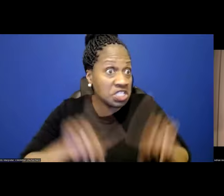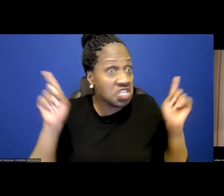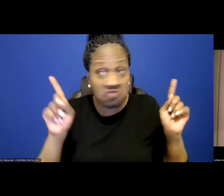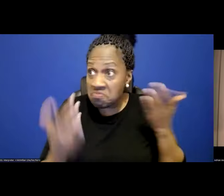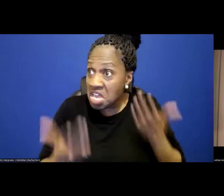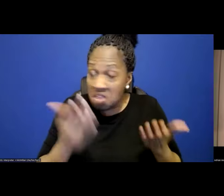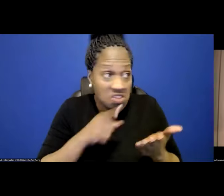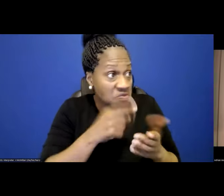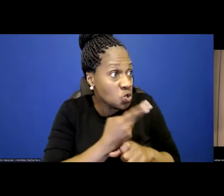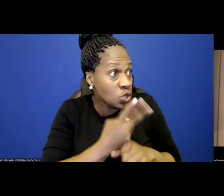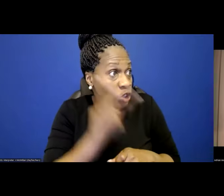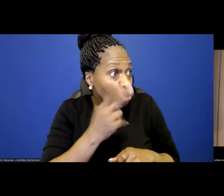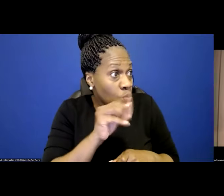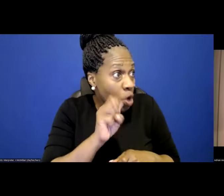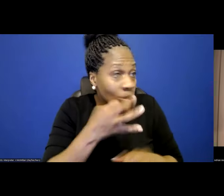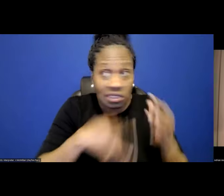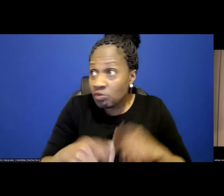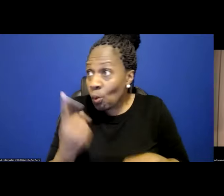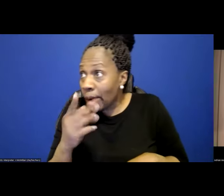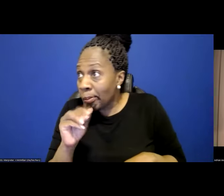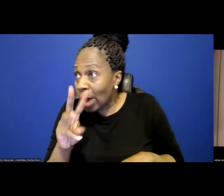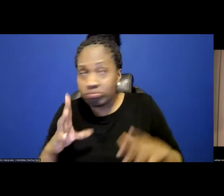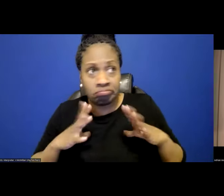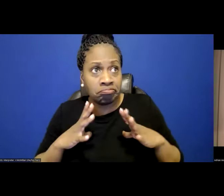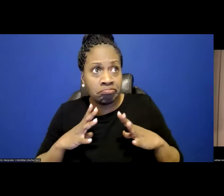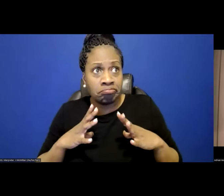You might be using two bows instead of one. Sounds pretty much the same."